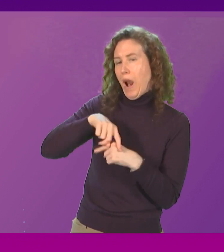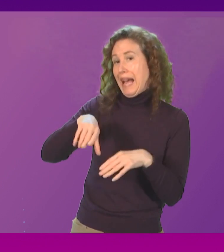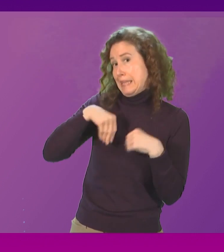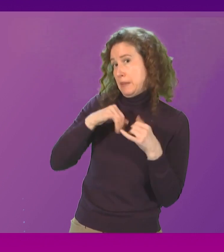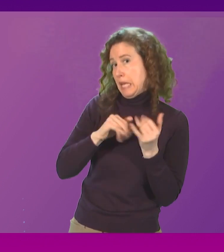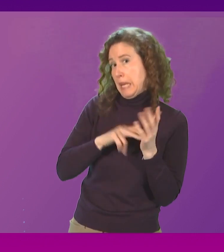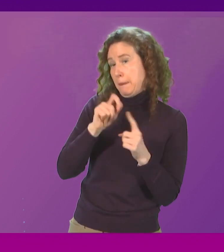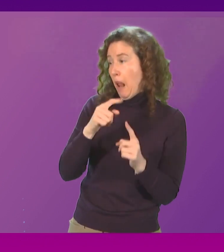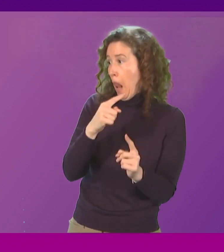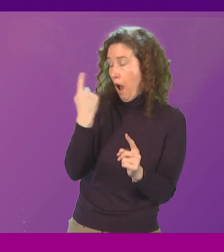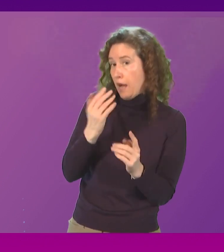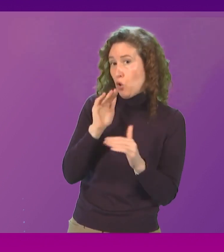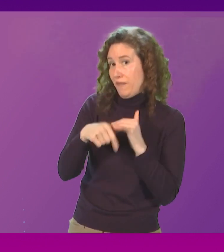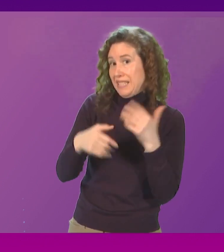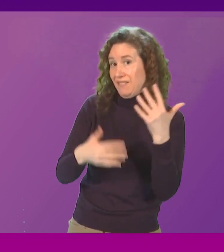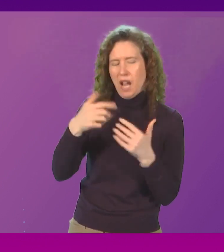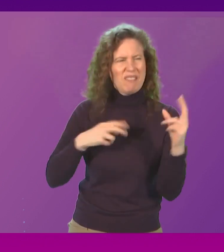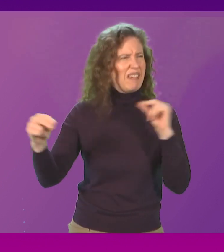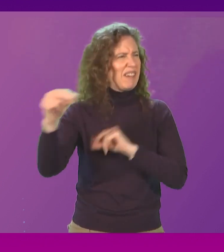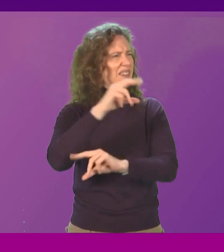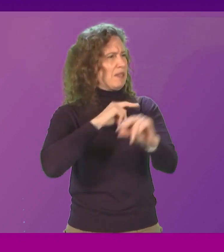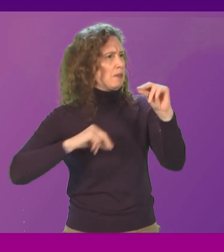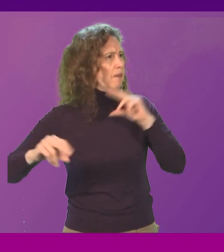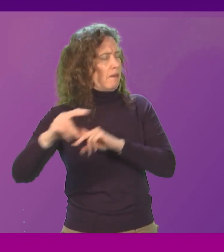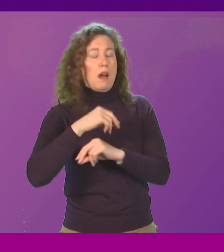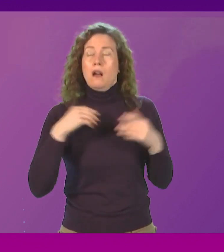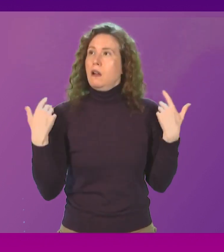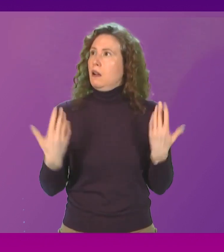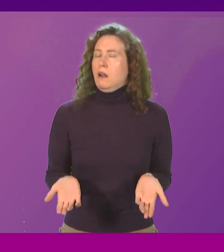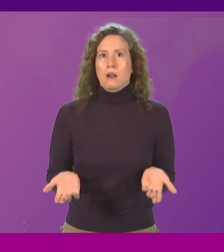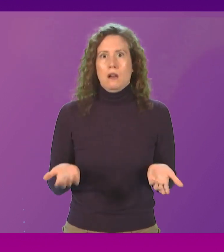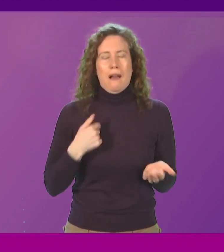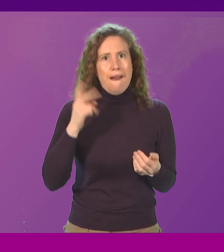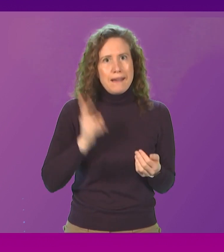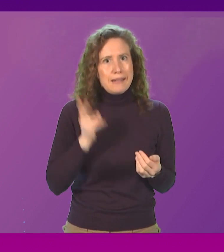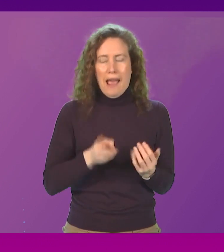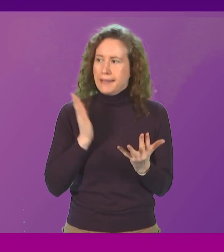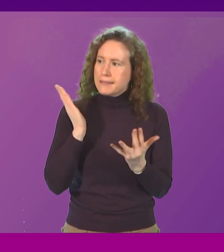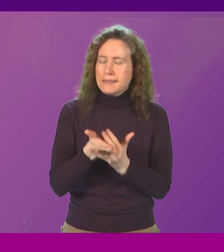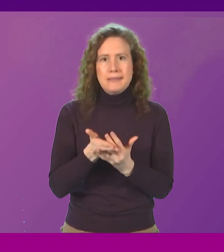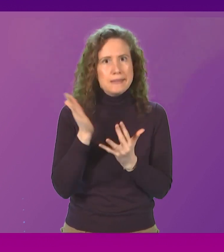The defence from Nicola Sturgeon is embarrassing—